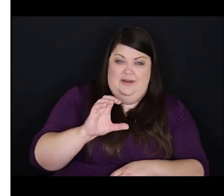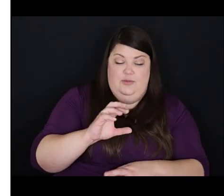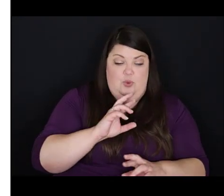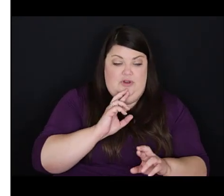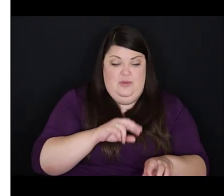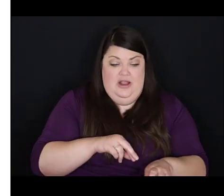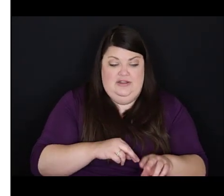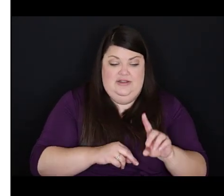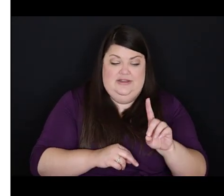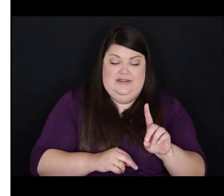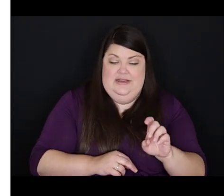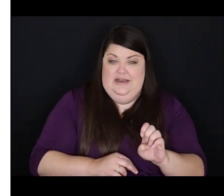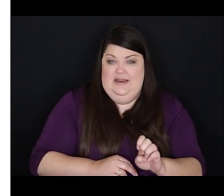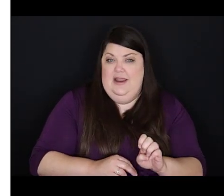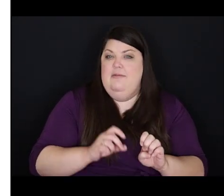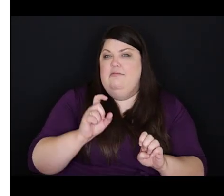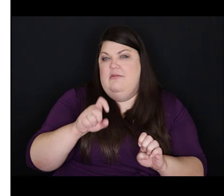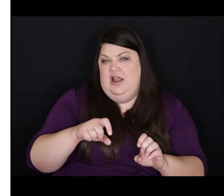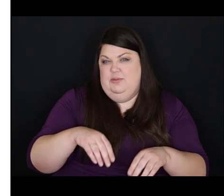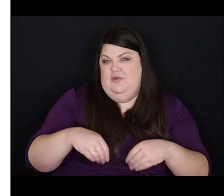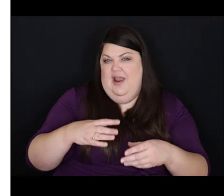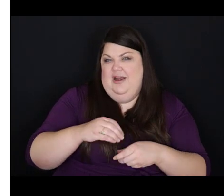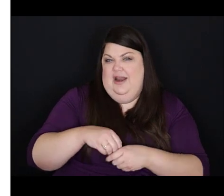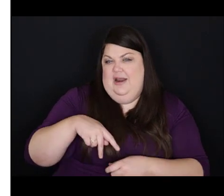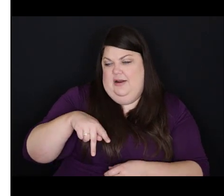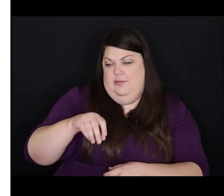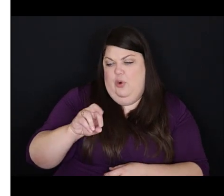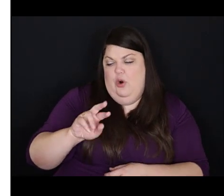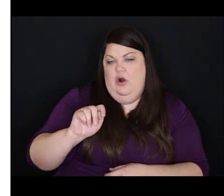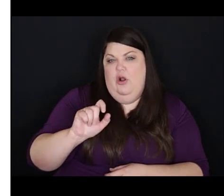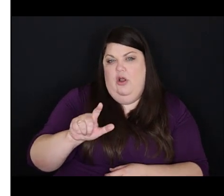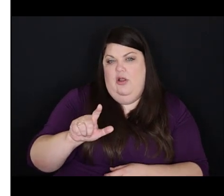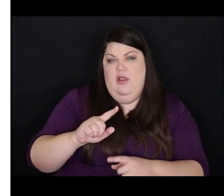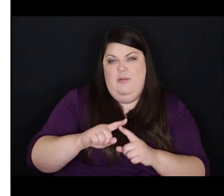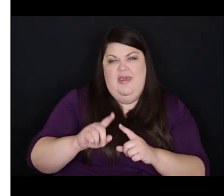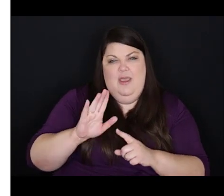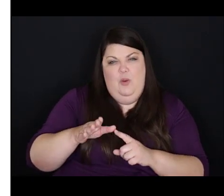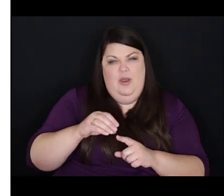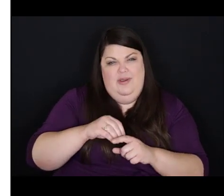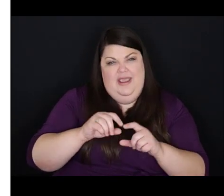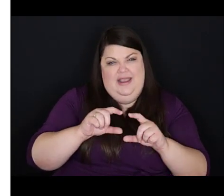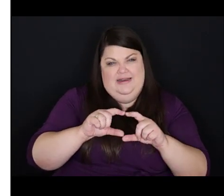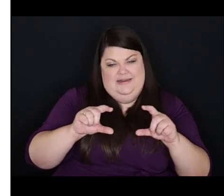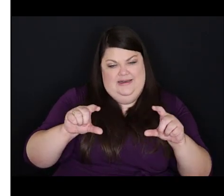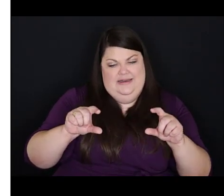provided in the portal. But those responses will be into text boxes, and not part of the new table.